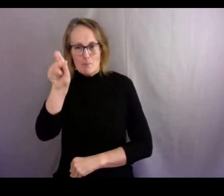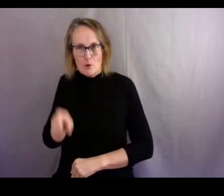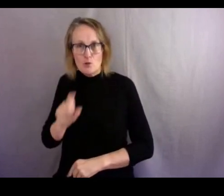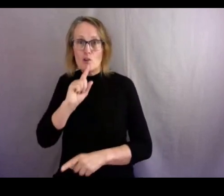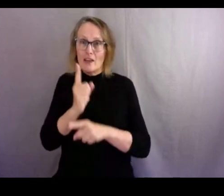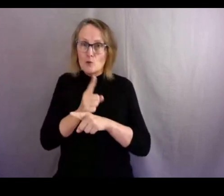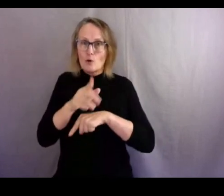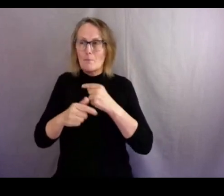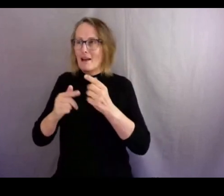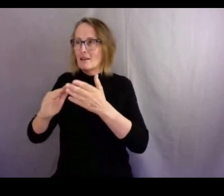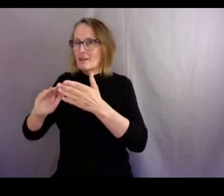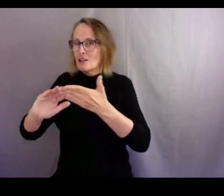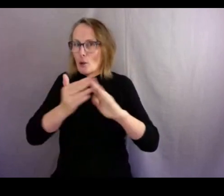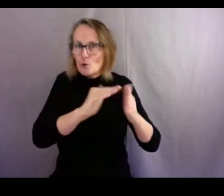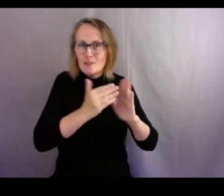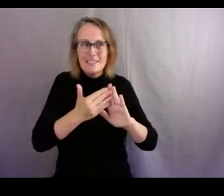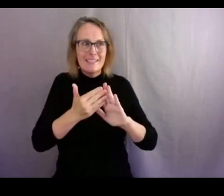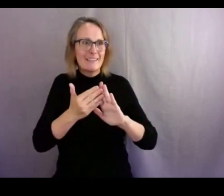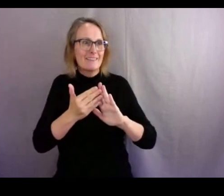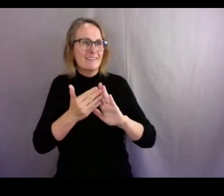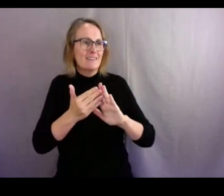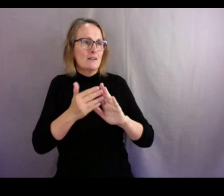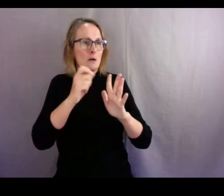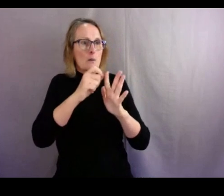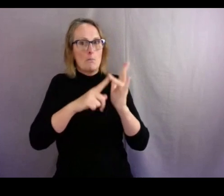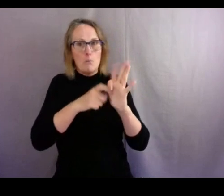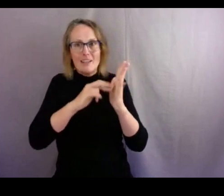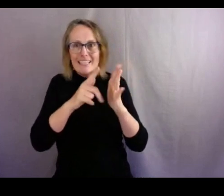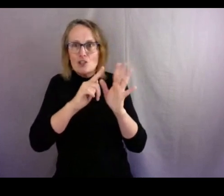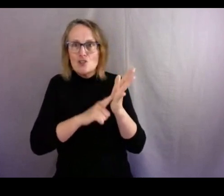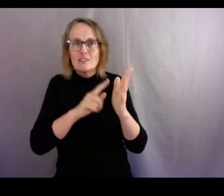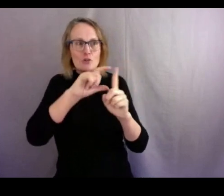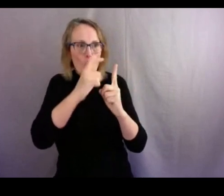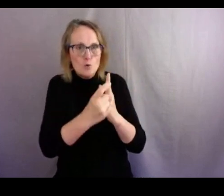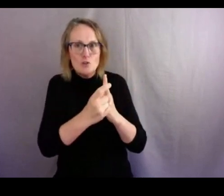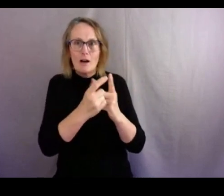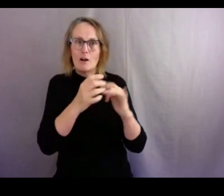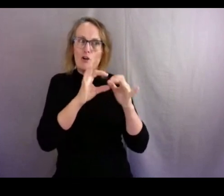and his relationship with a very young girl, Rarahu. Gauguin strongly criticised the author